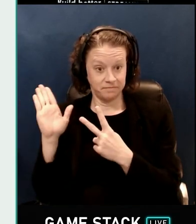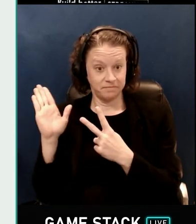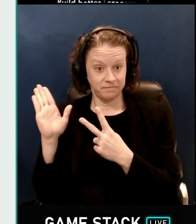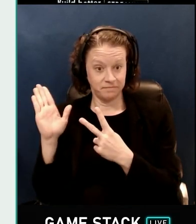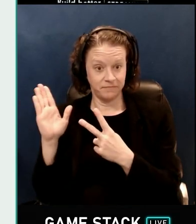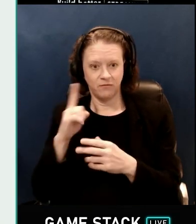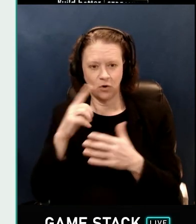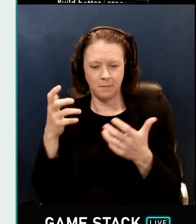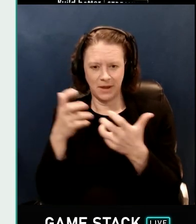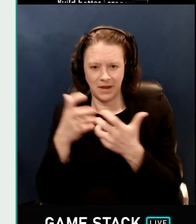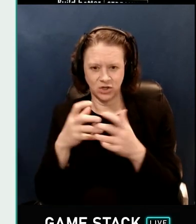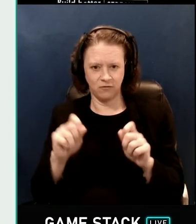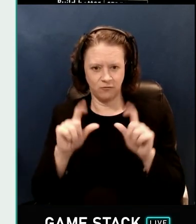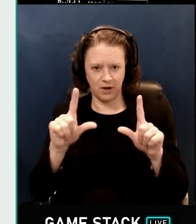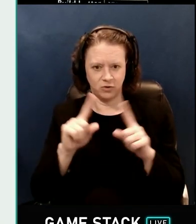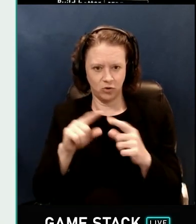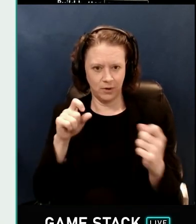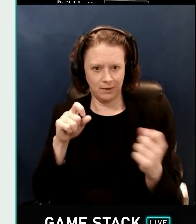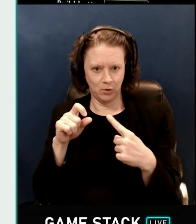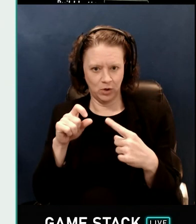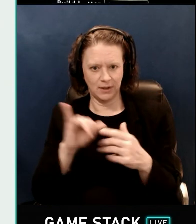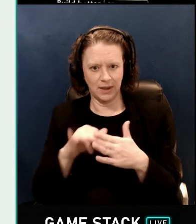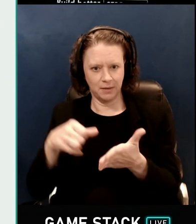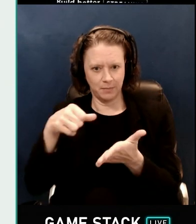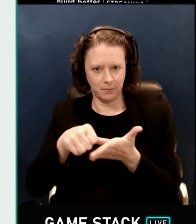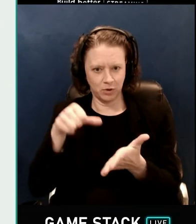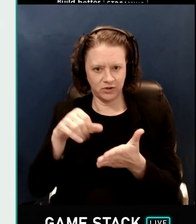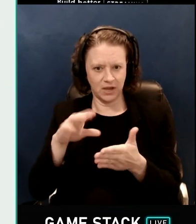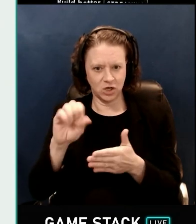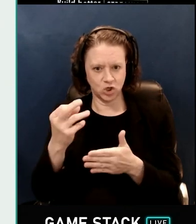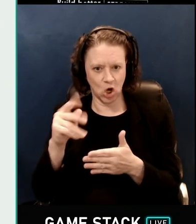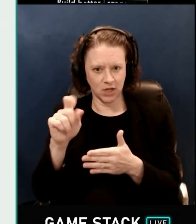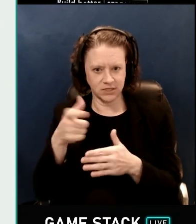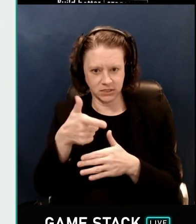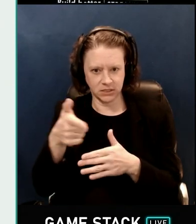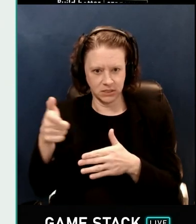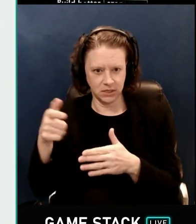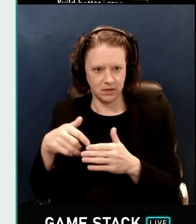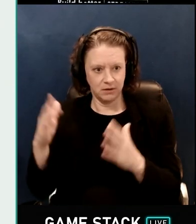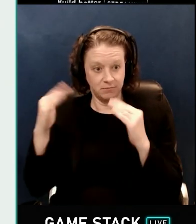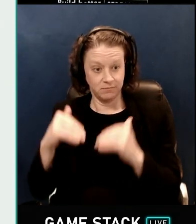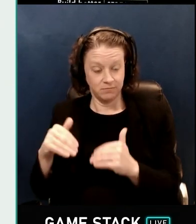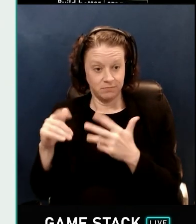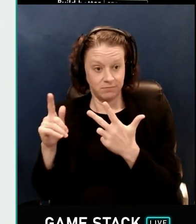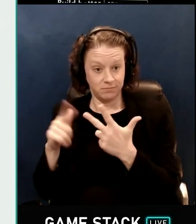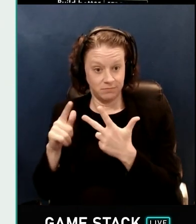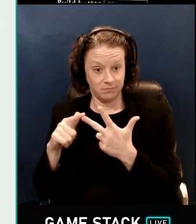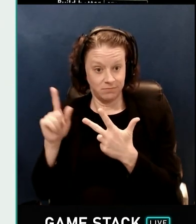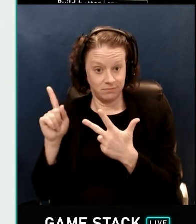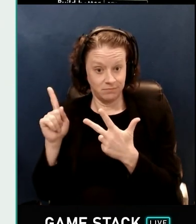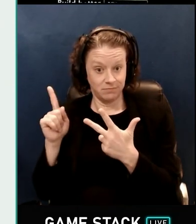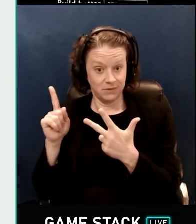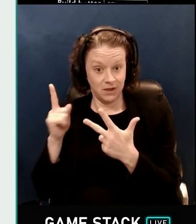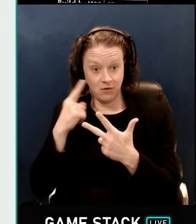to input like button presses, shots, and XGameStreamingGetLastFrameDisplayed for frames without input like coyote